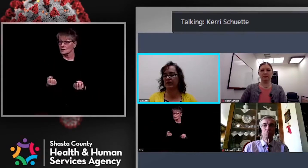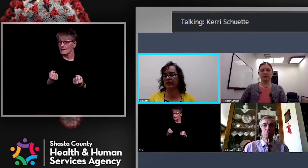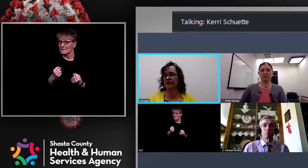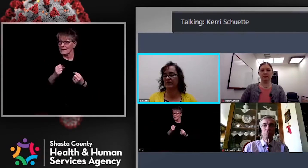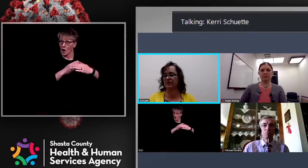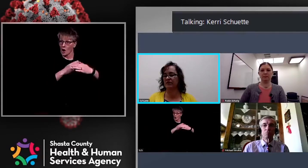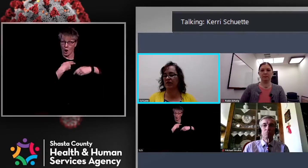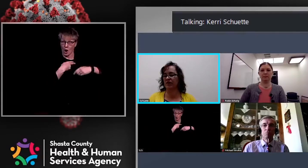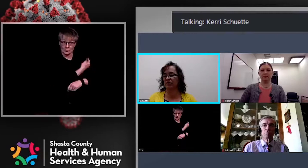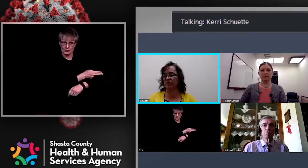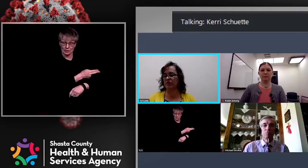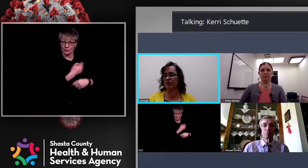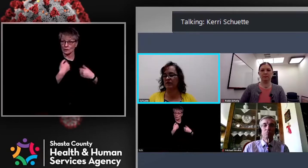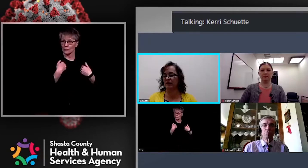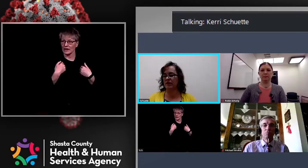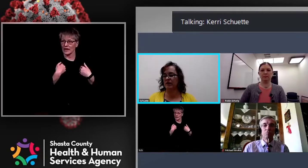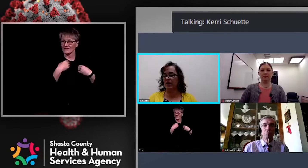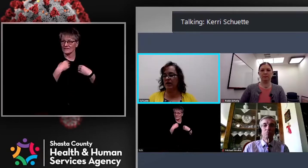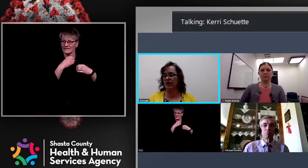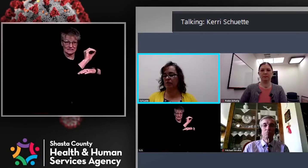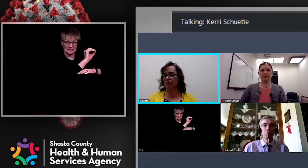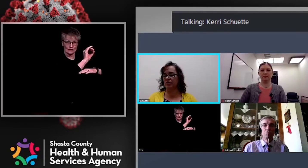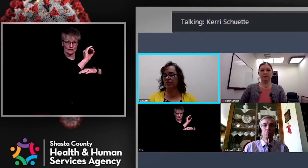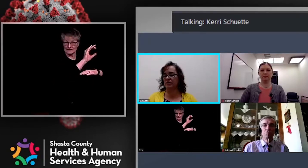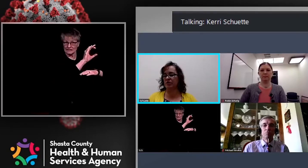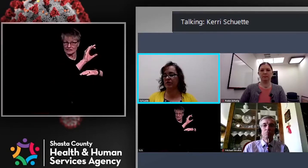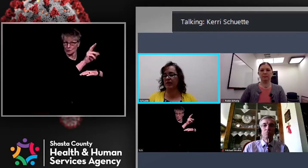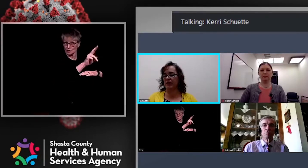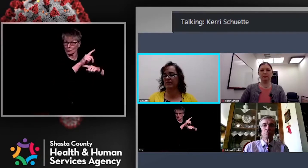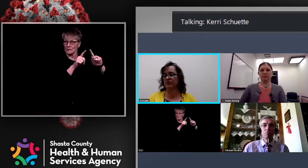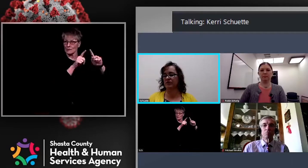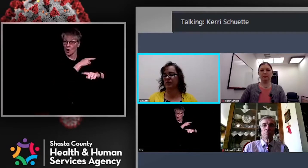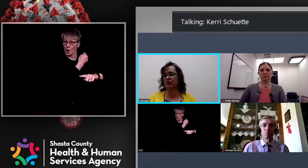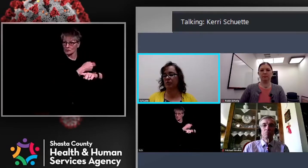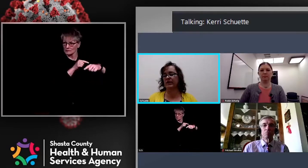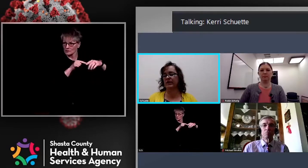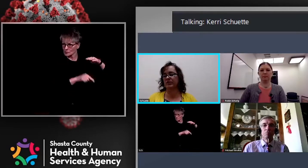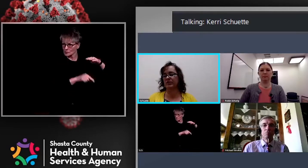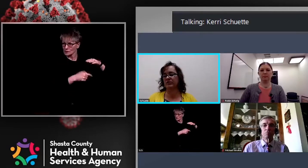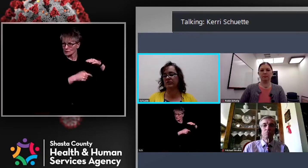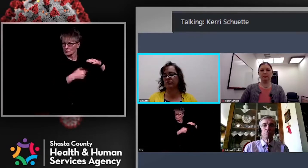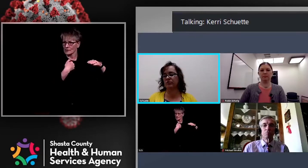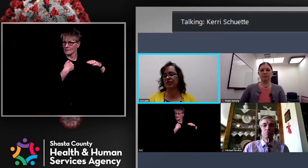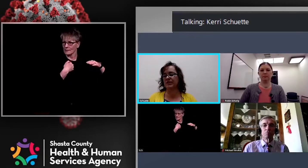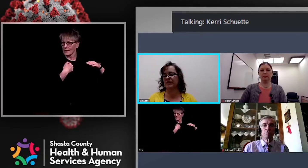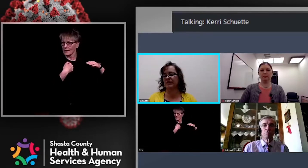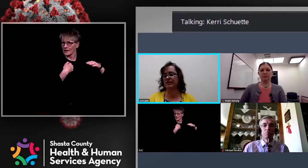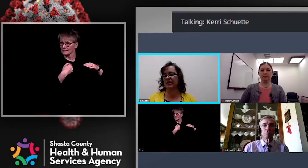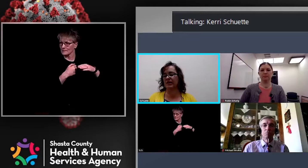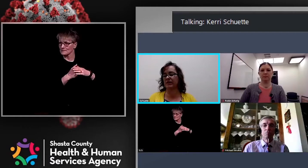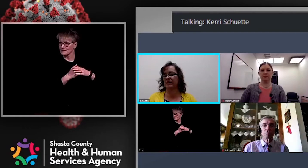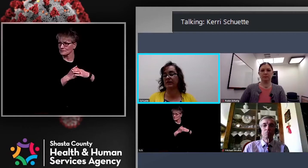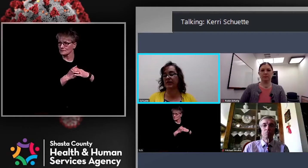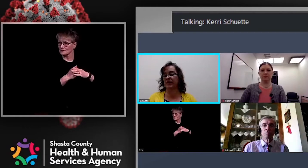no people in the intensive care unit. Our regional ICU capacity is 34.9%, which is an